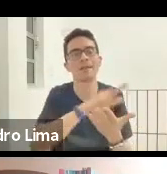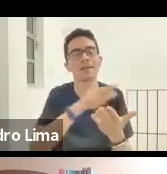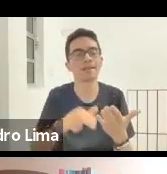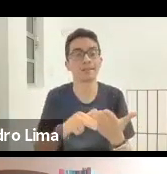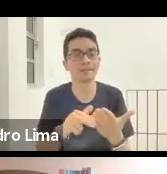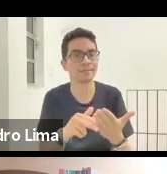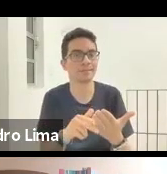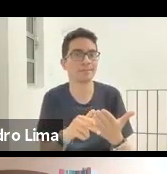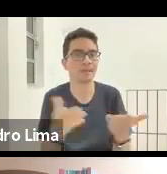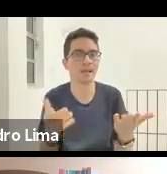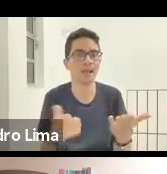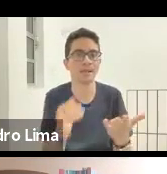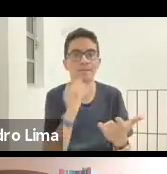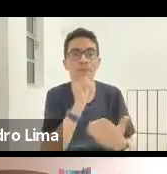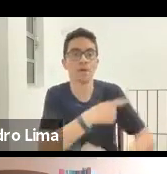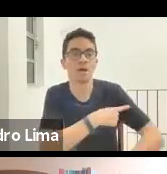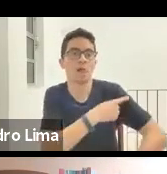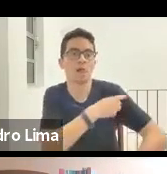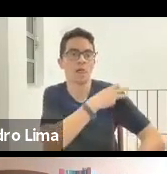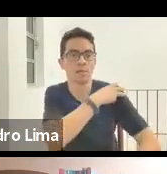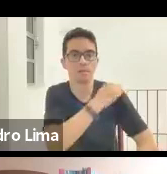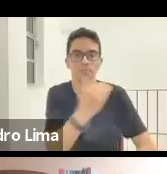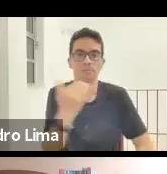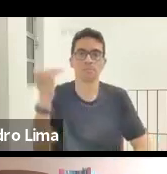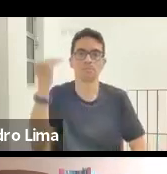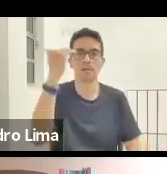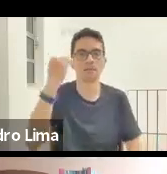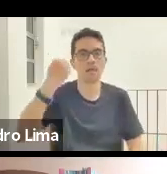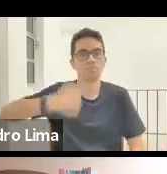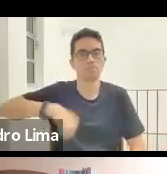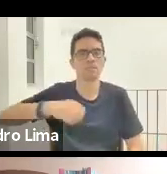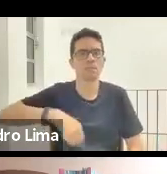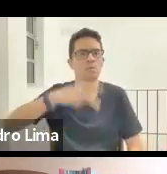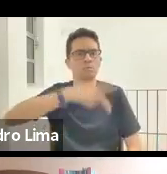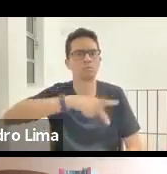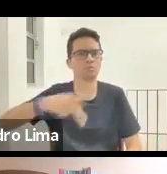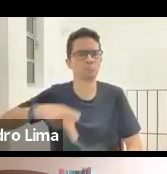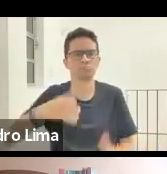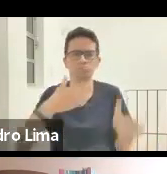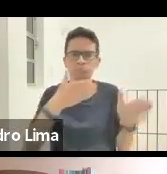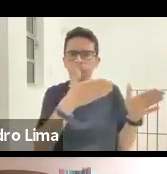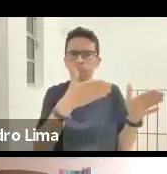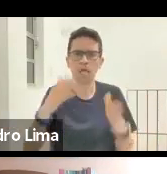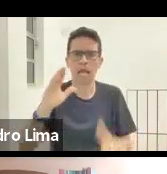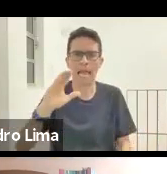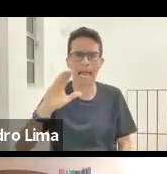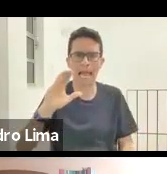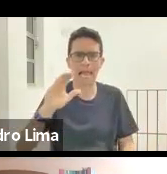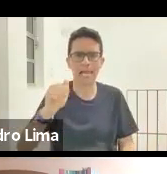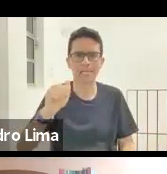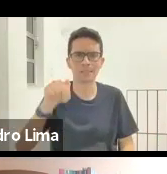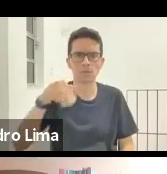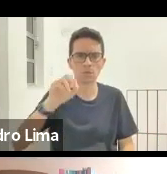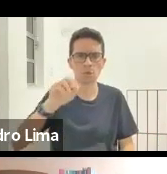of talk oriented and. and canonical in your, in your canonical in your, in your. operator operate